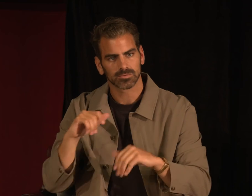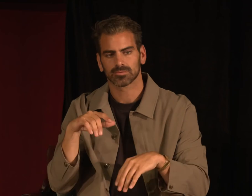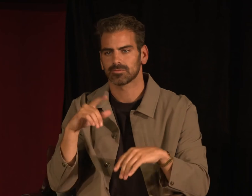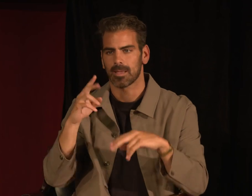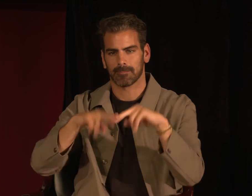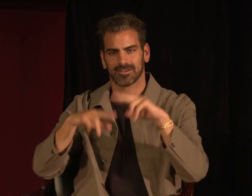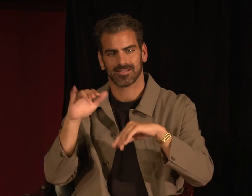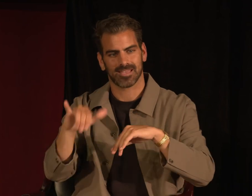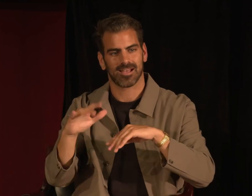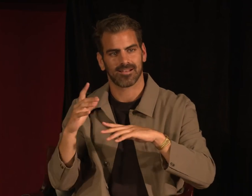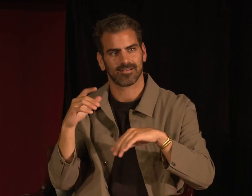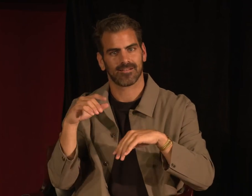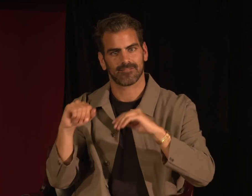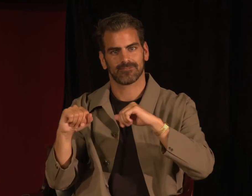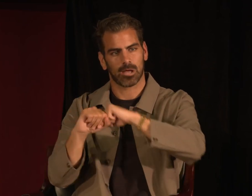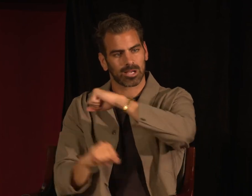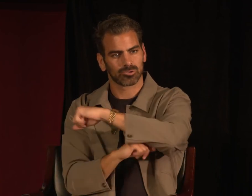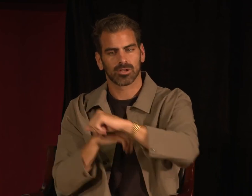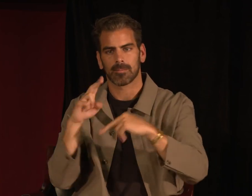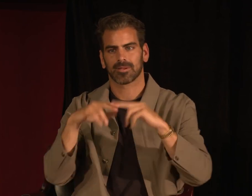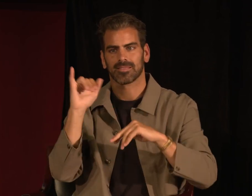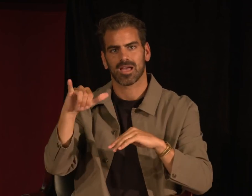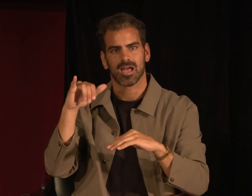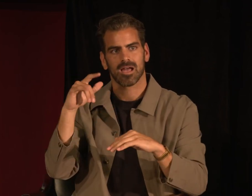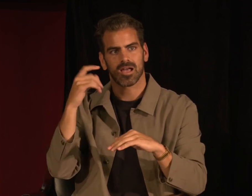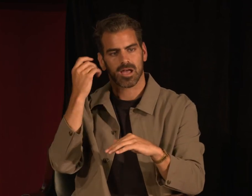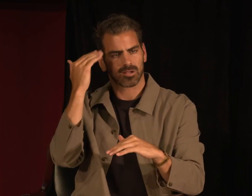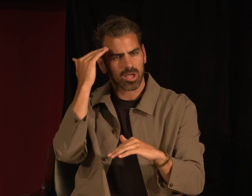to create different content to really build that foundation that